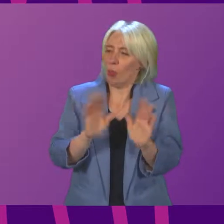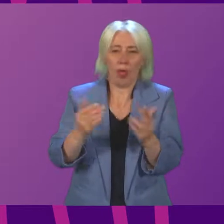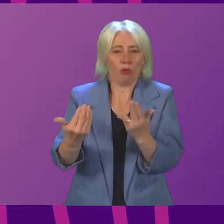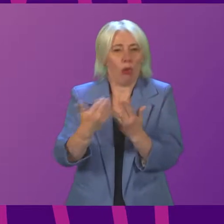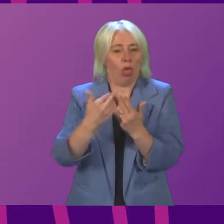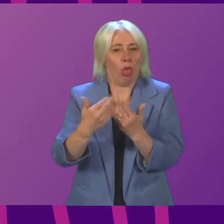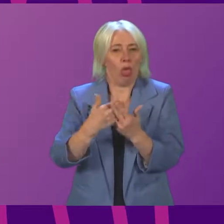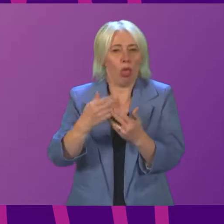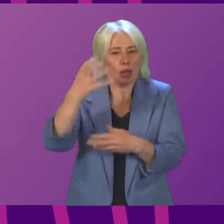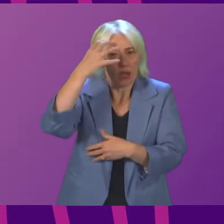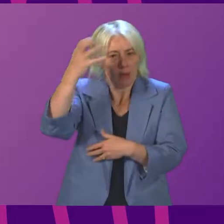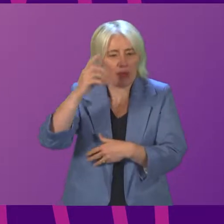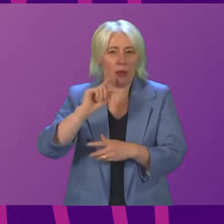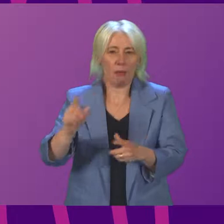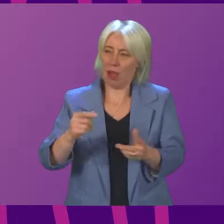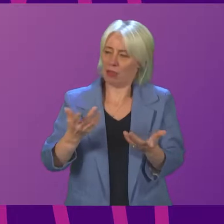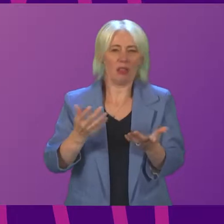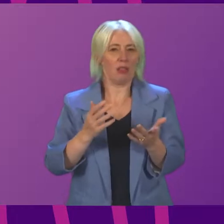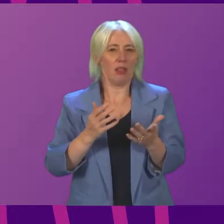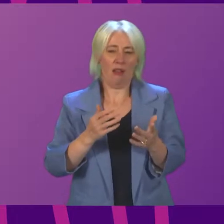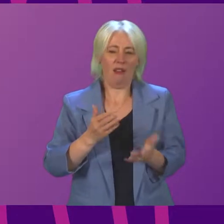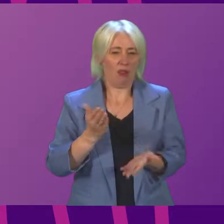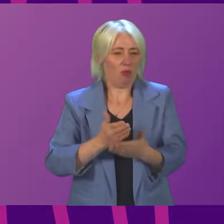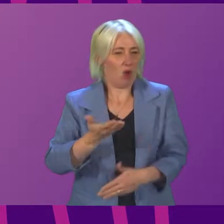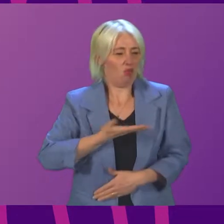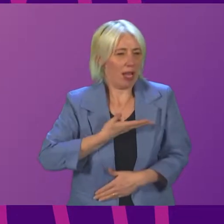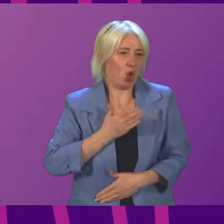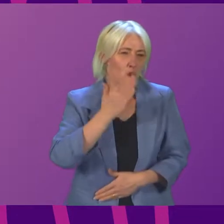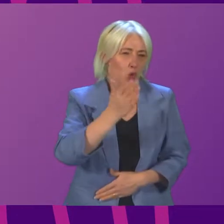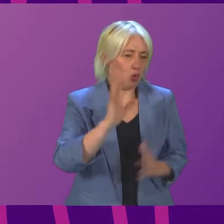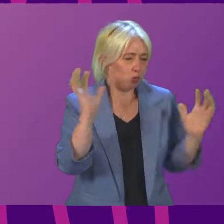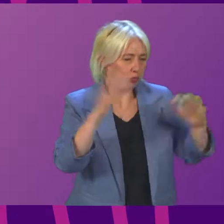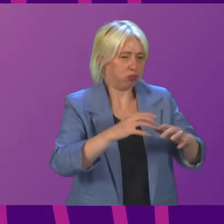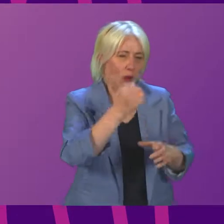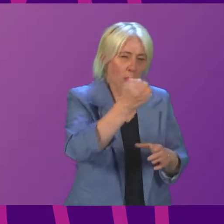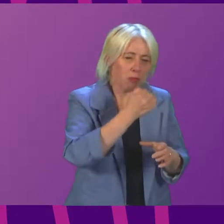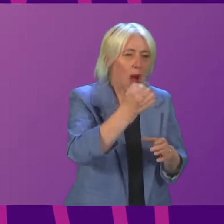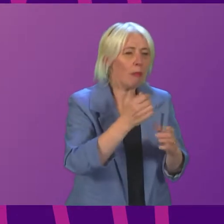not a fundamental right to go to a crowded nightclub or bar. Yet, here in Scotland,